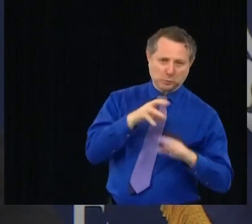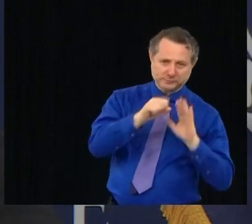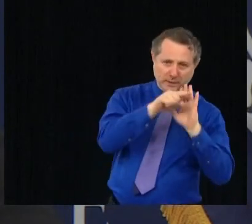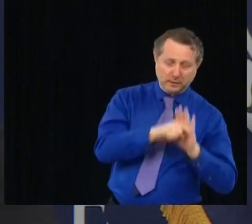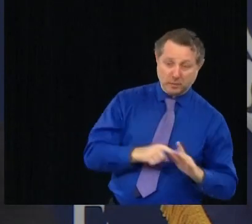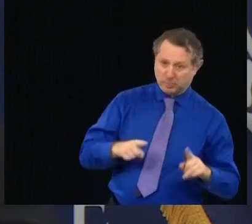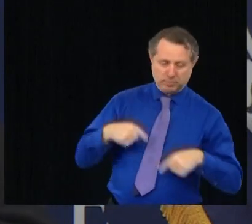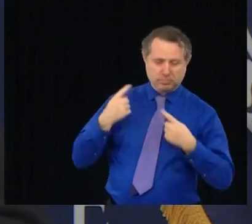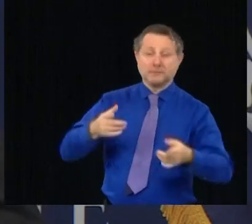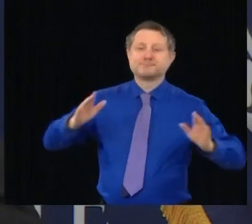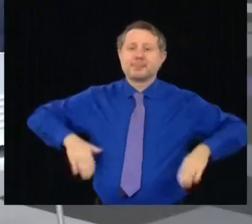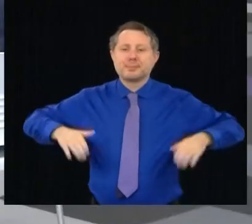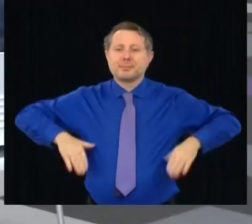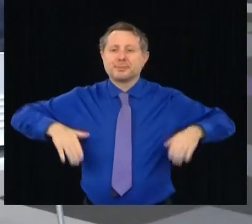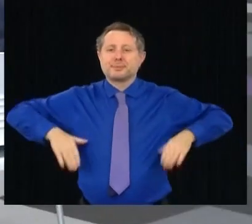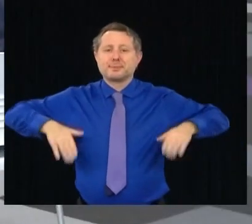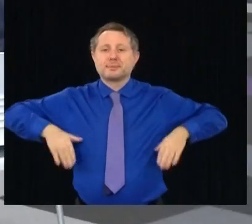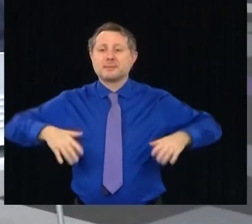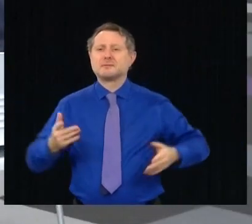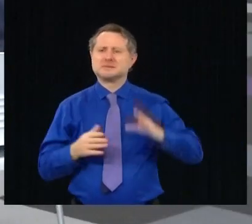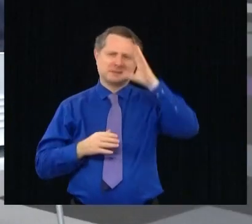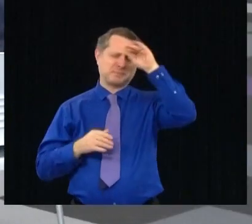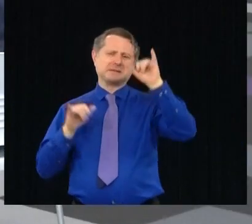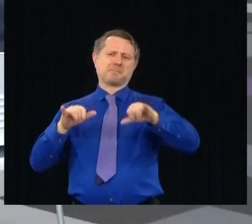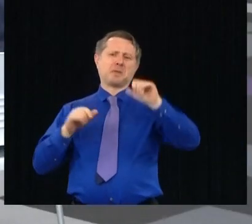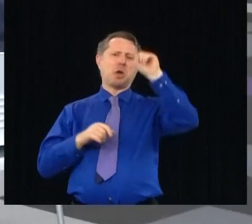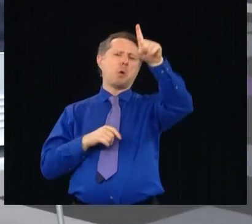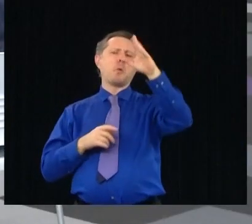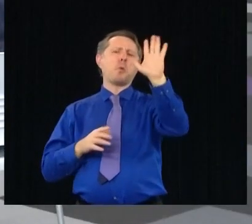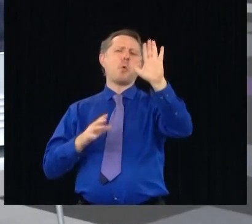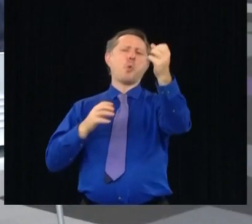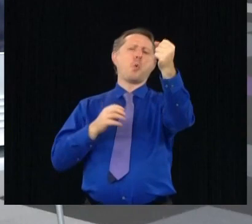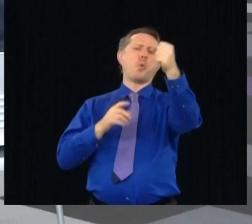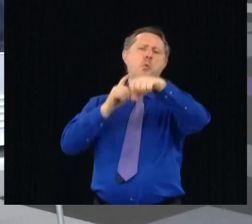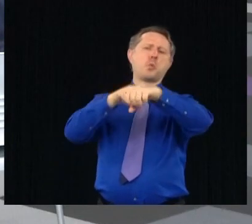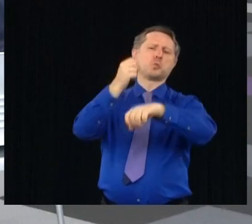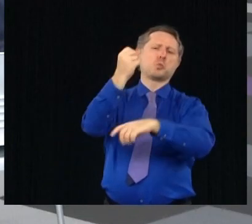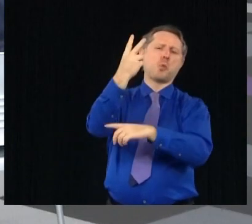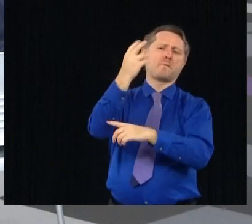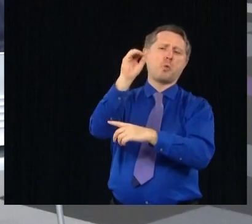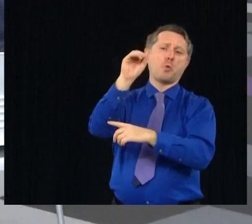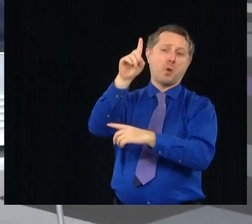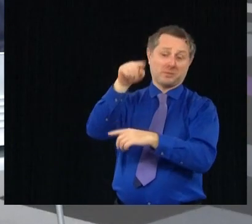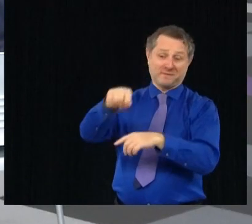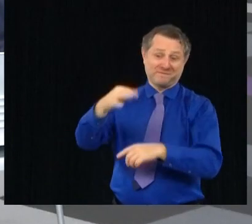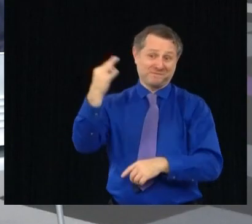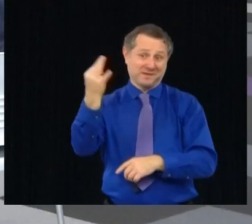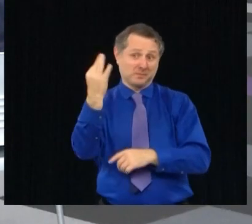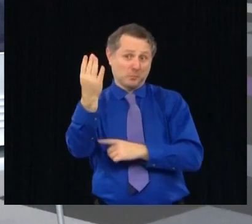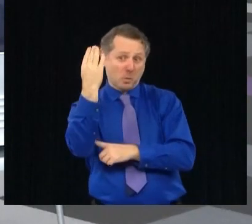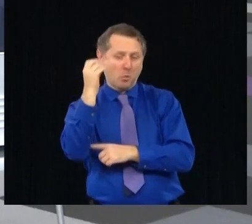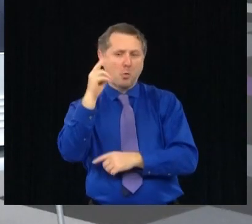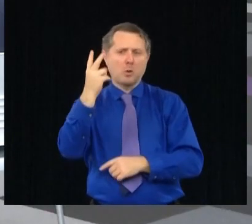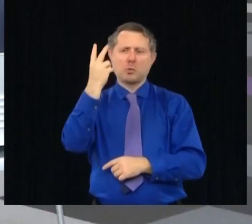SO THERE CAN BE GOOD THINGS THAT HAVE DEVELOPED -- THAT DEVELOP ALSO. JUST HASN'T HAPPENED YET, BUT